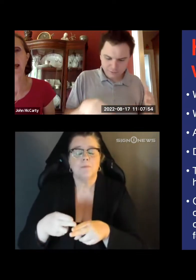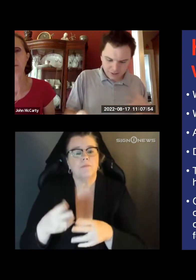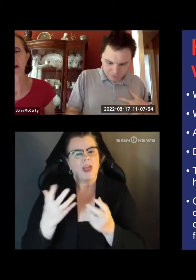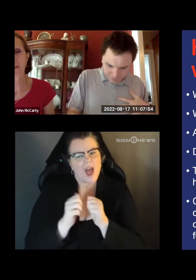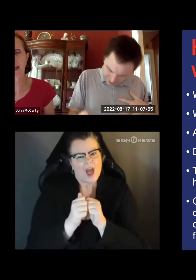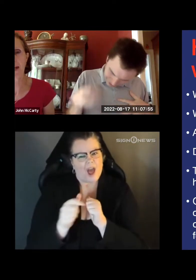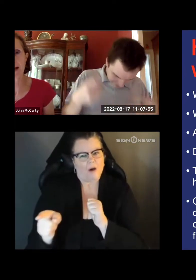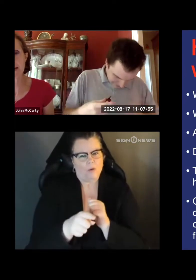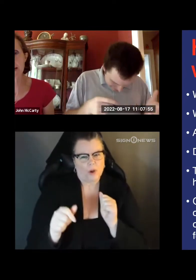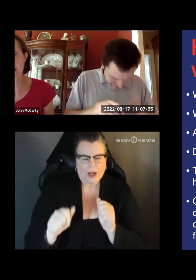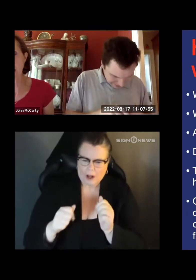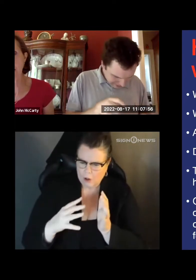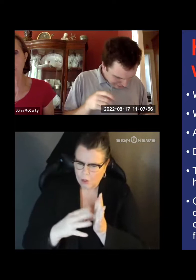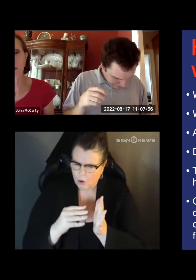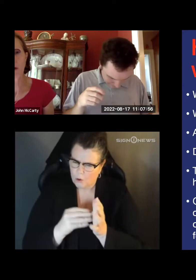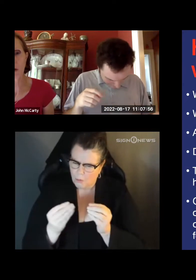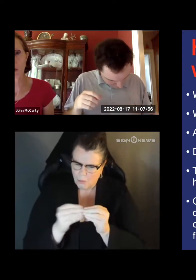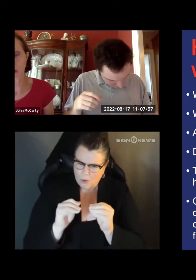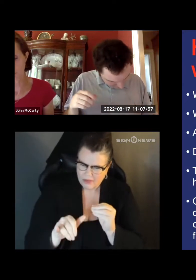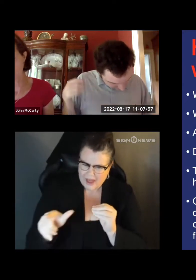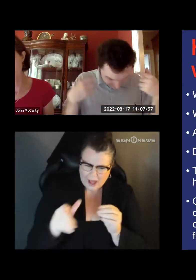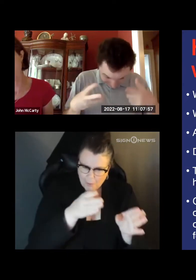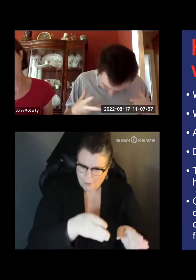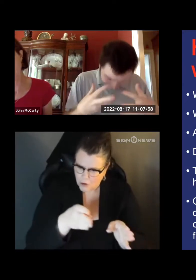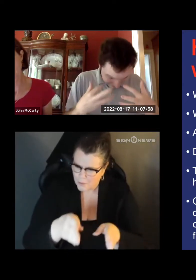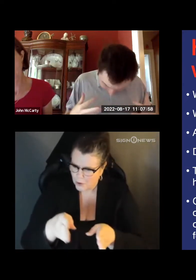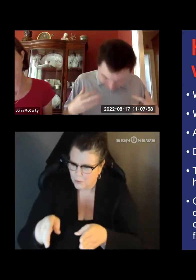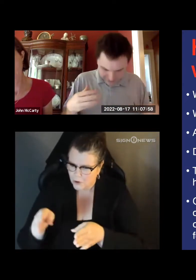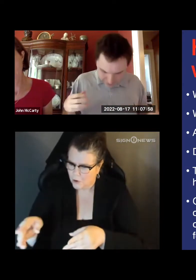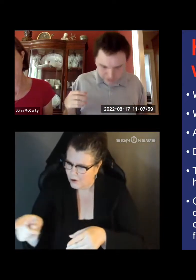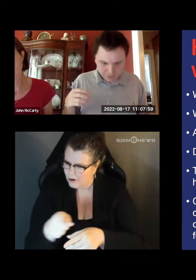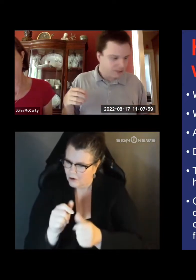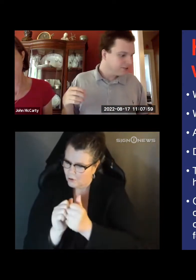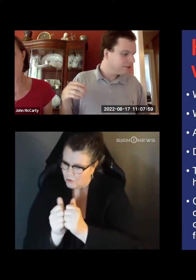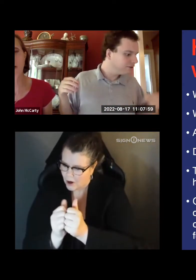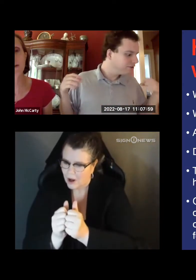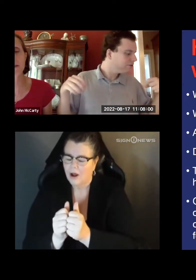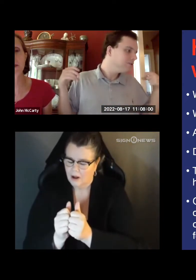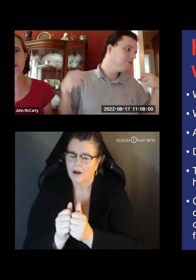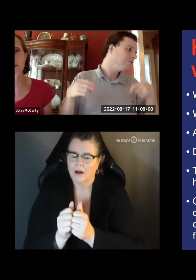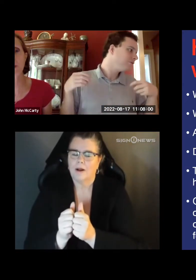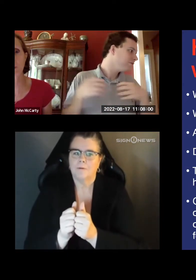about the candidates and decide who you want to vote for you can watch or listen to the news